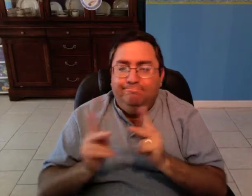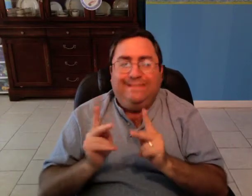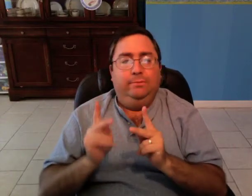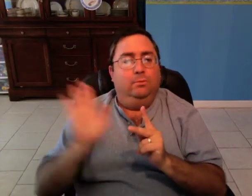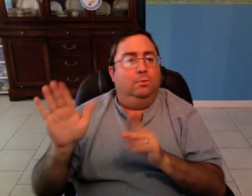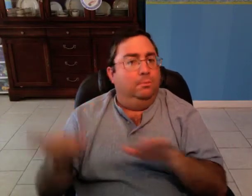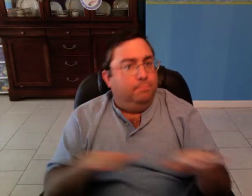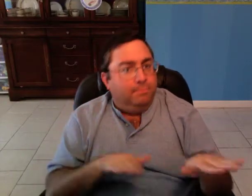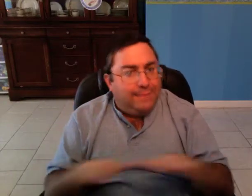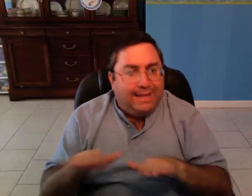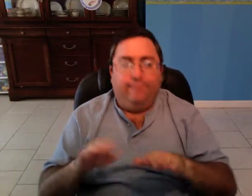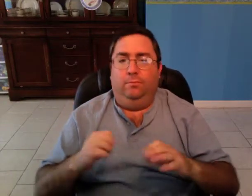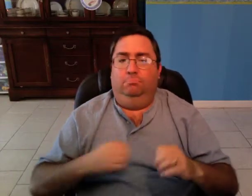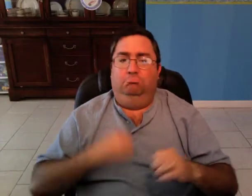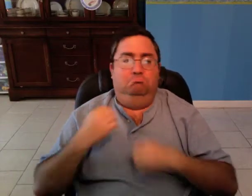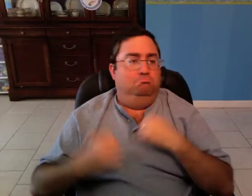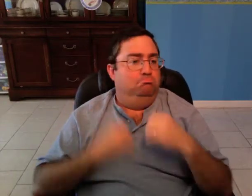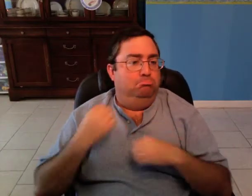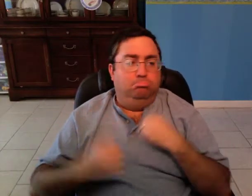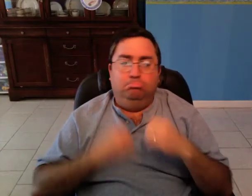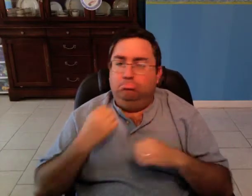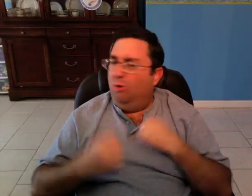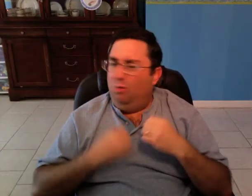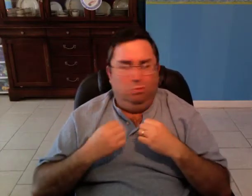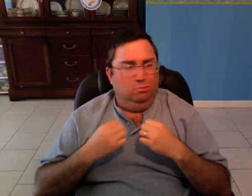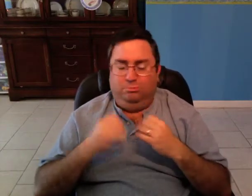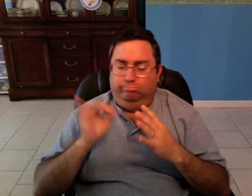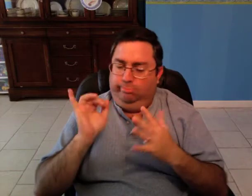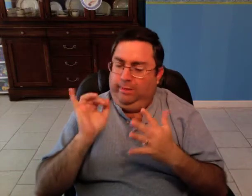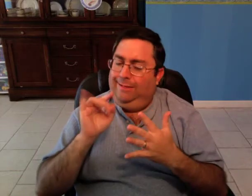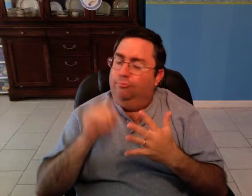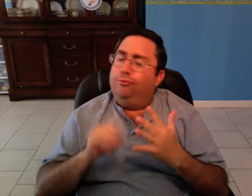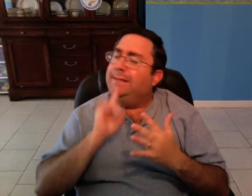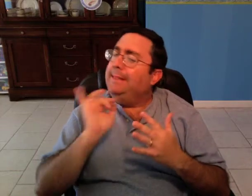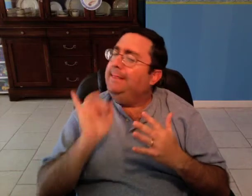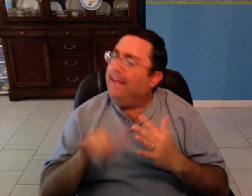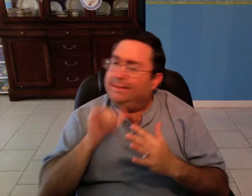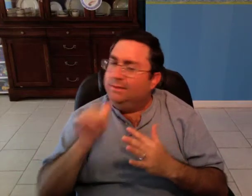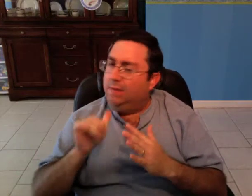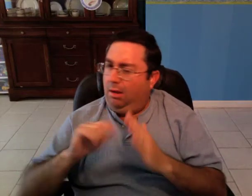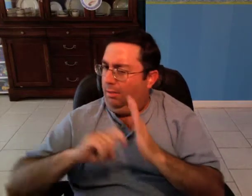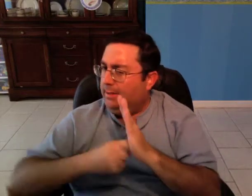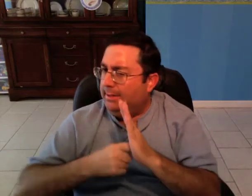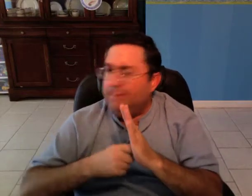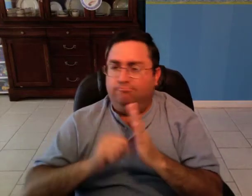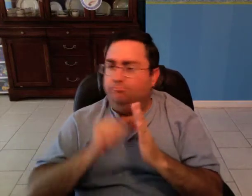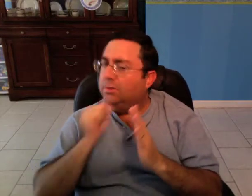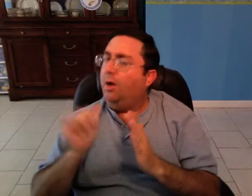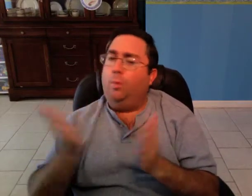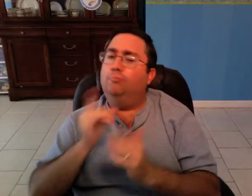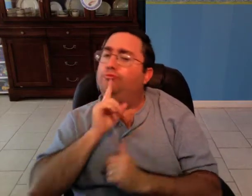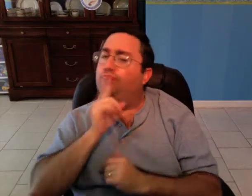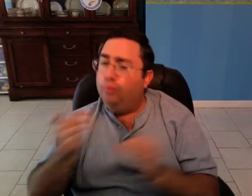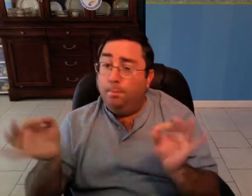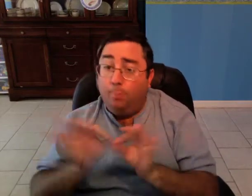nor is it the people, their behaviors or emotions. Those are not what is key, what is truly important.